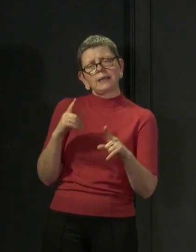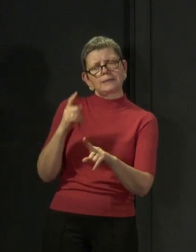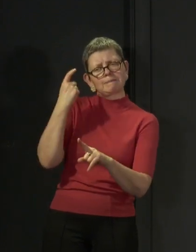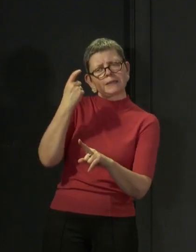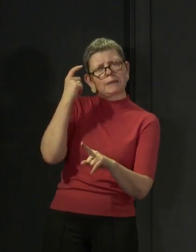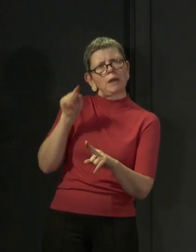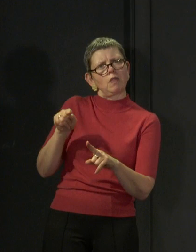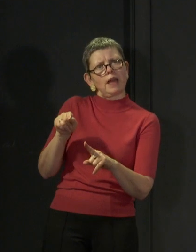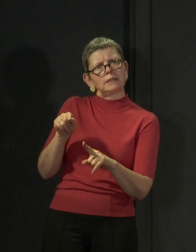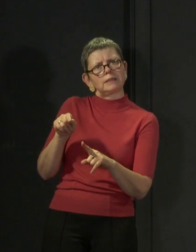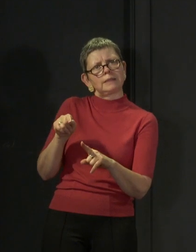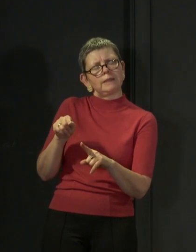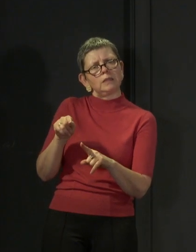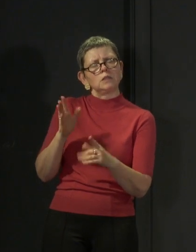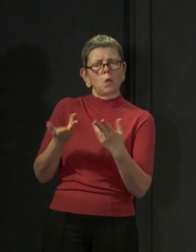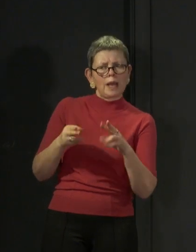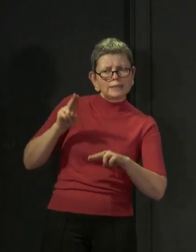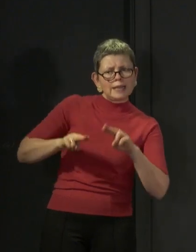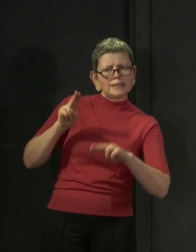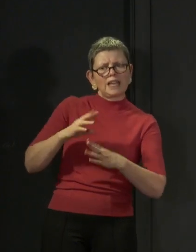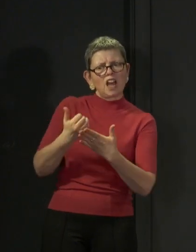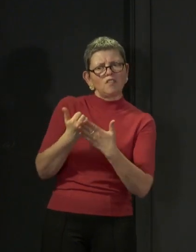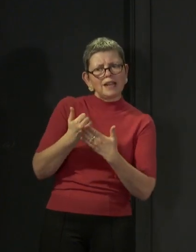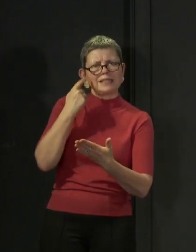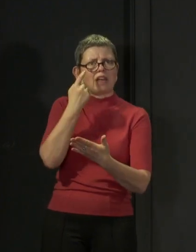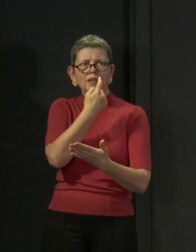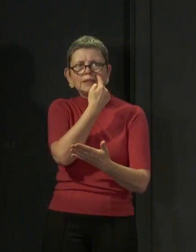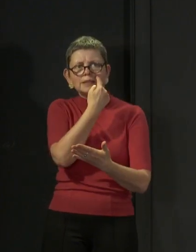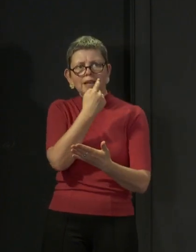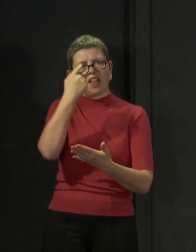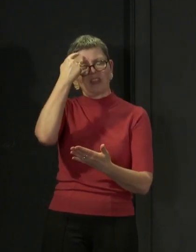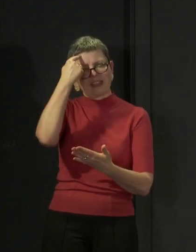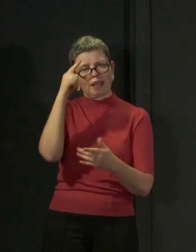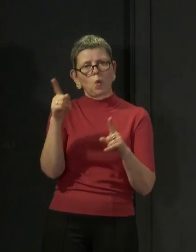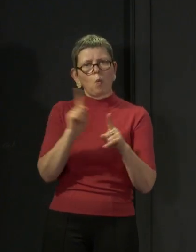the advice and the evidence, and looking at exactly what the parameters of that would